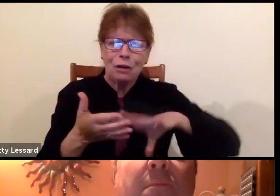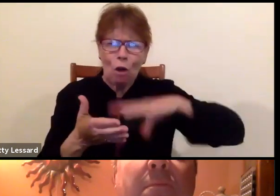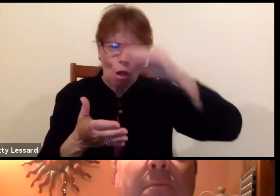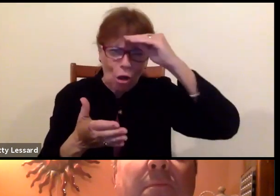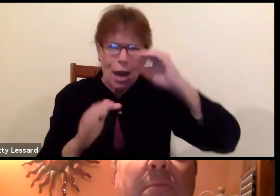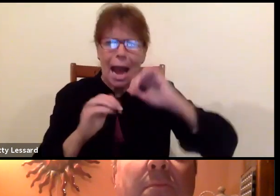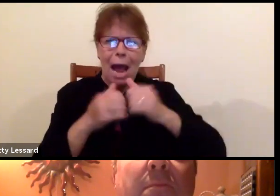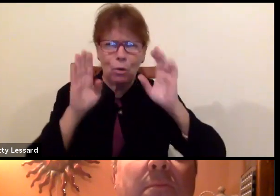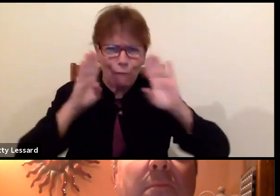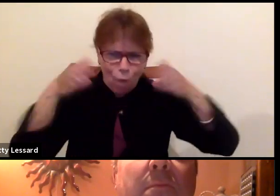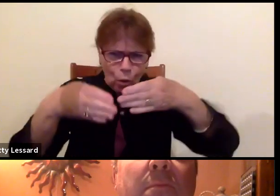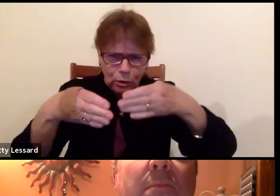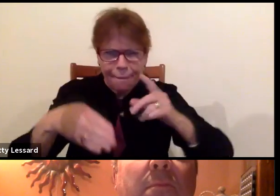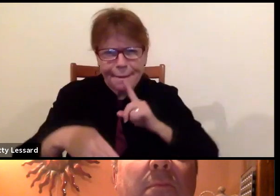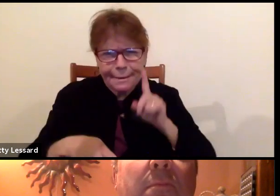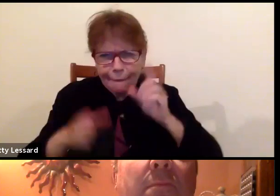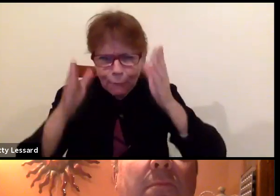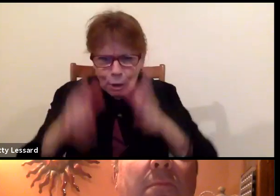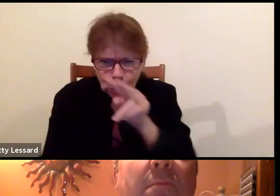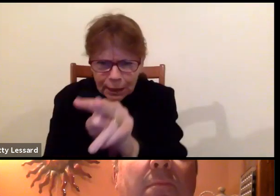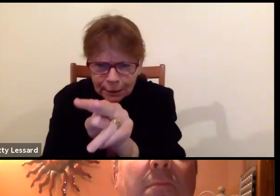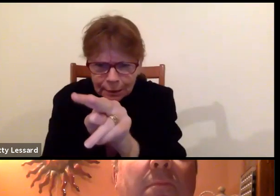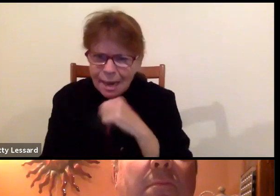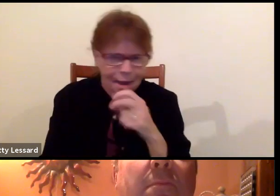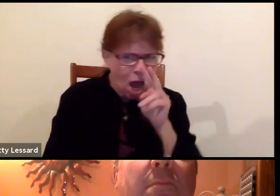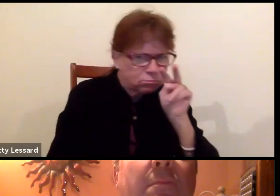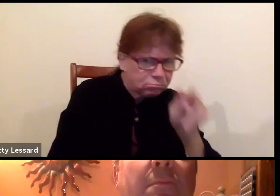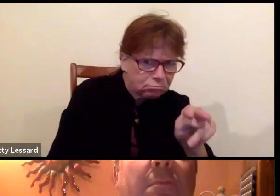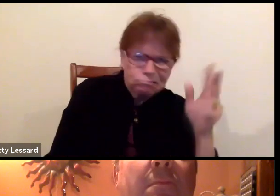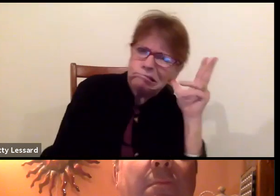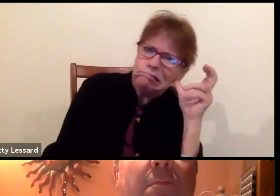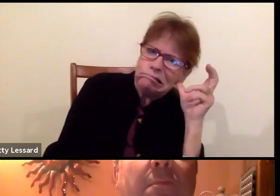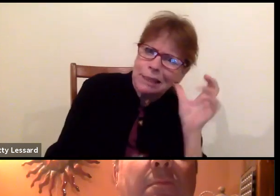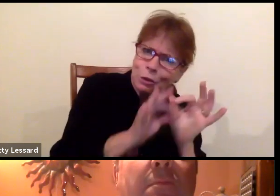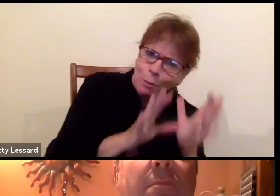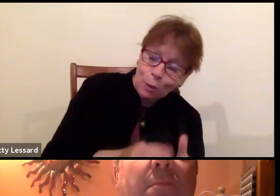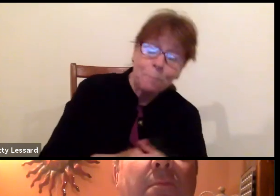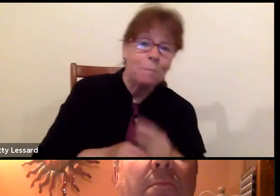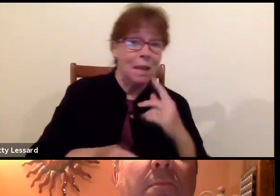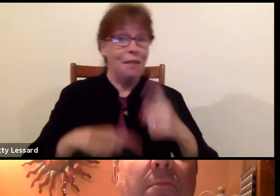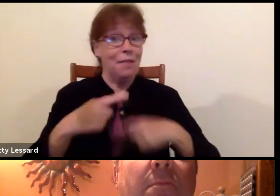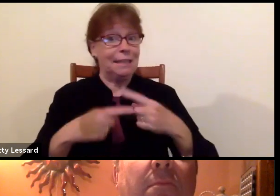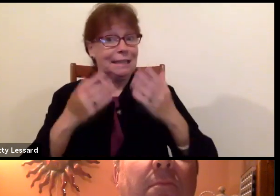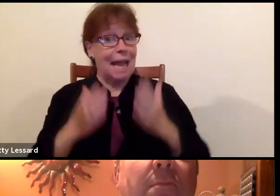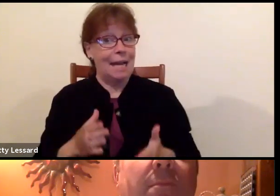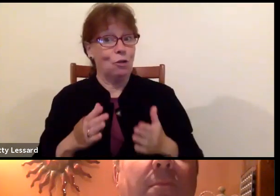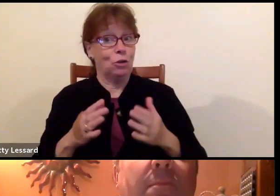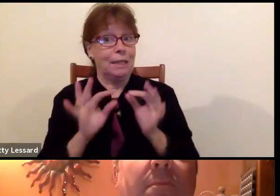≫ Nancy: Lisa Rose said, when I first began listening to a deaf person speaking through an interpreter, I had to